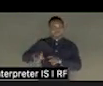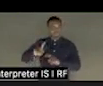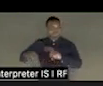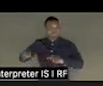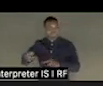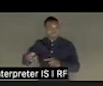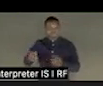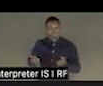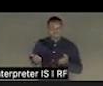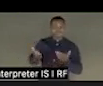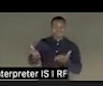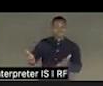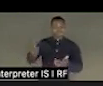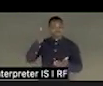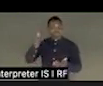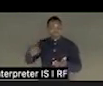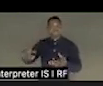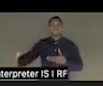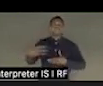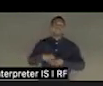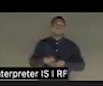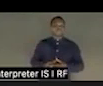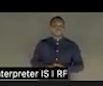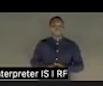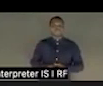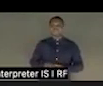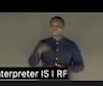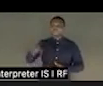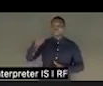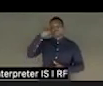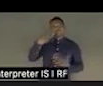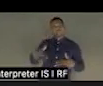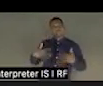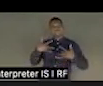that if you involve users and do user testing, when you create a product or